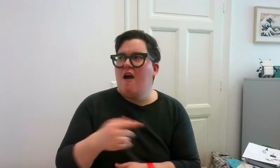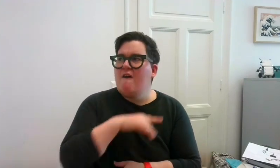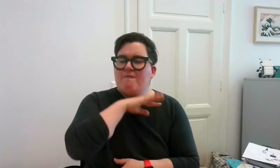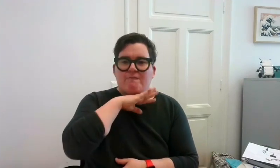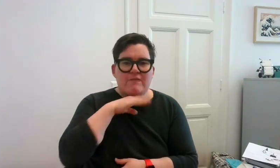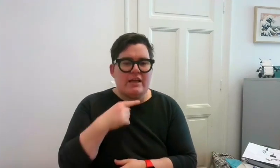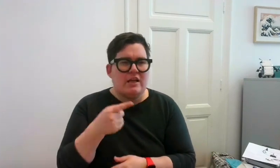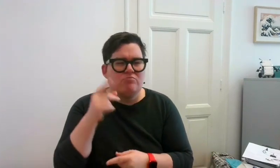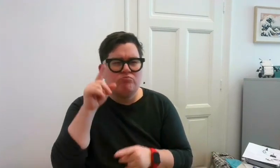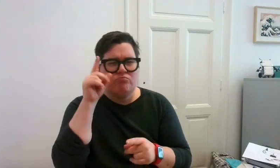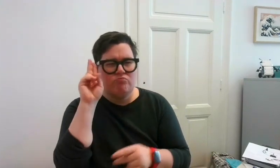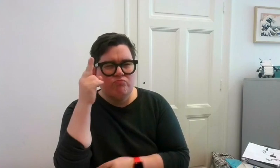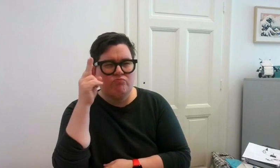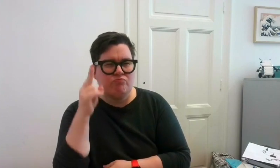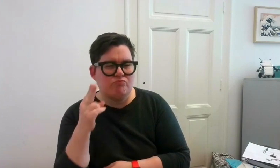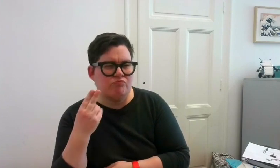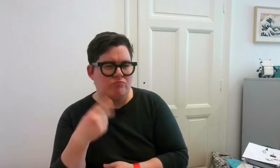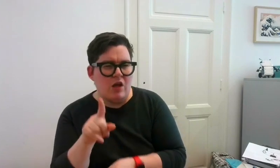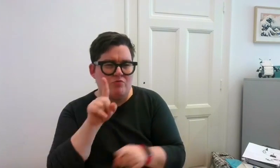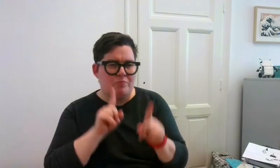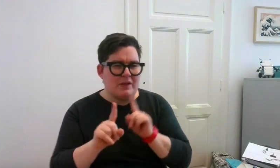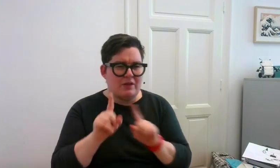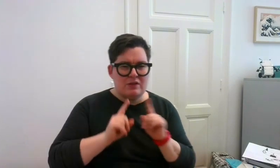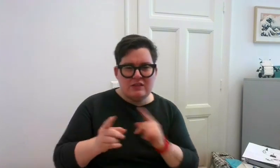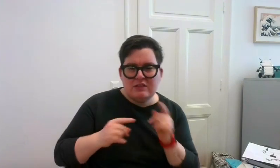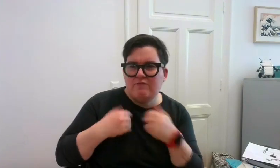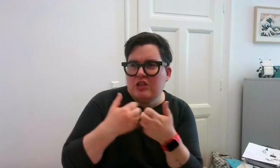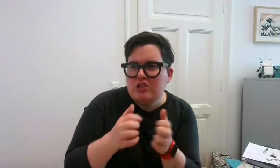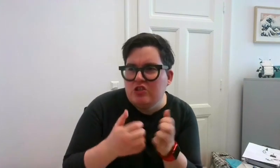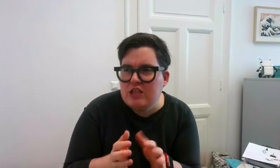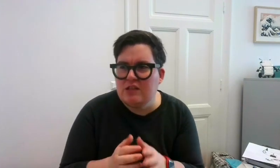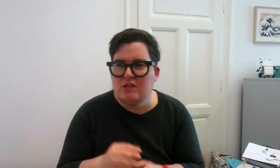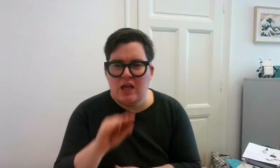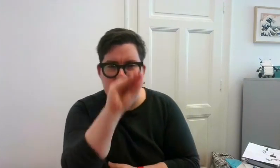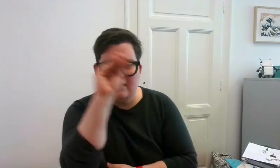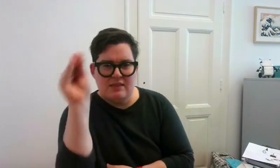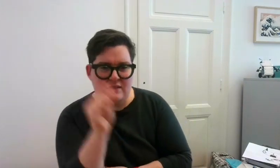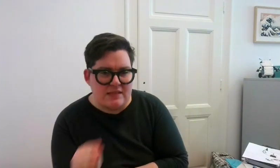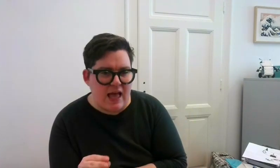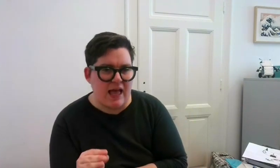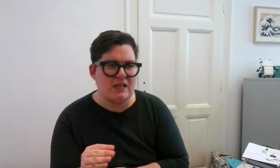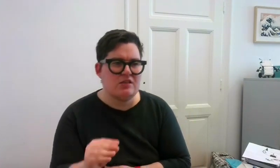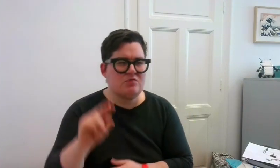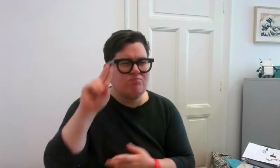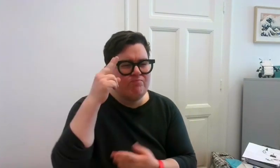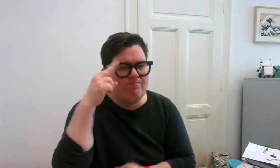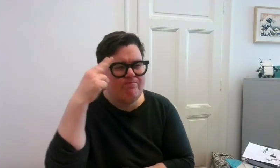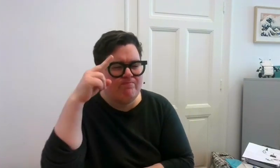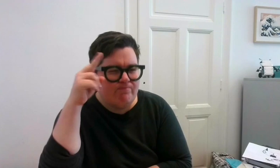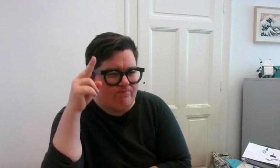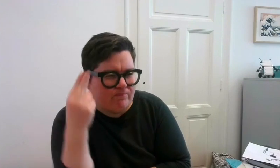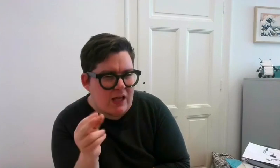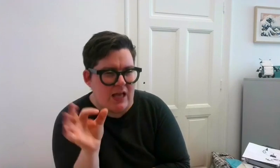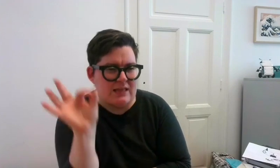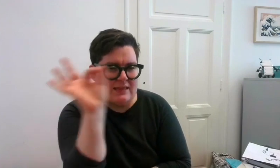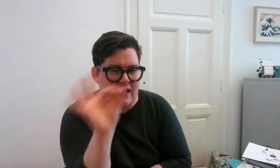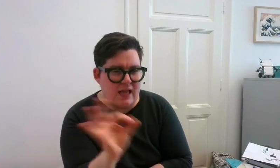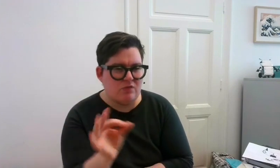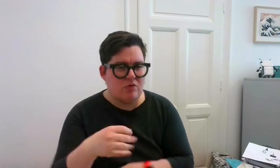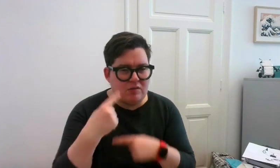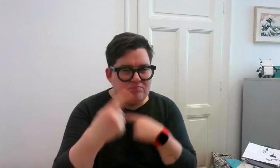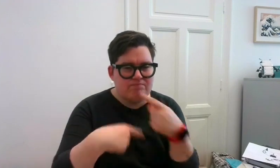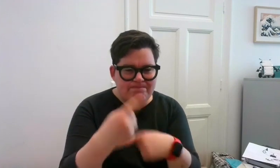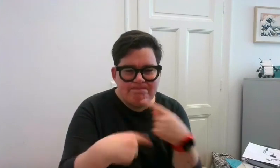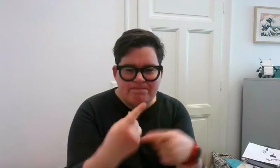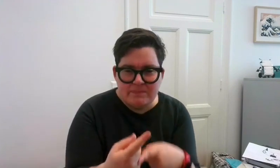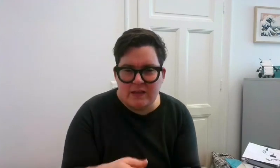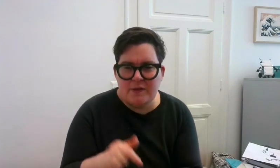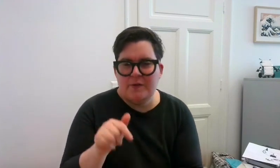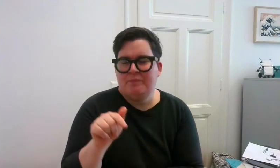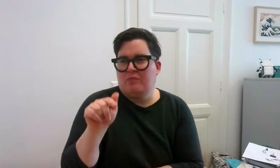theoretical considerations, speculative fictions, design, deep thinking, drawings and so forth.